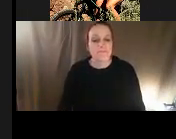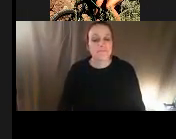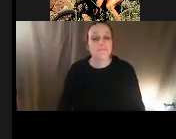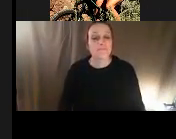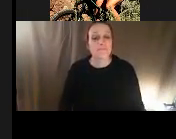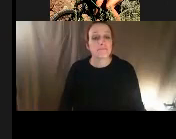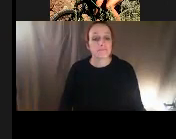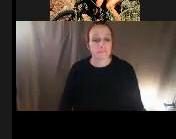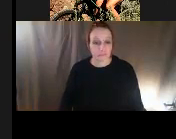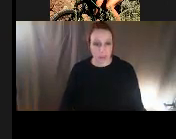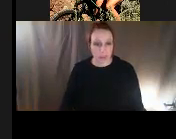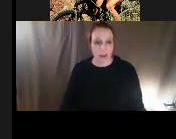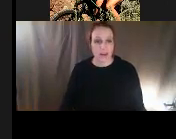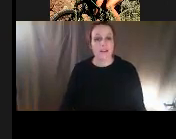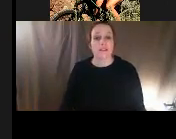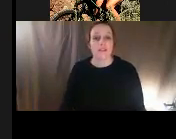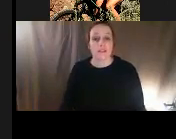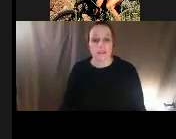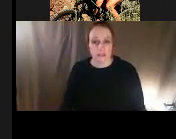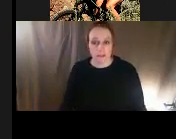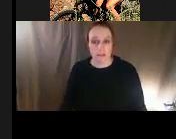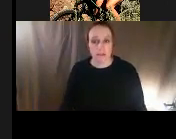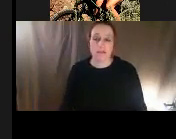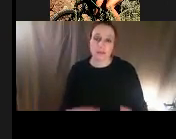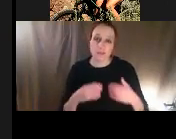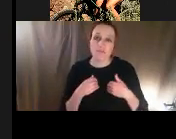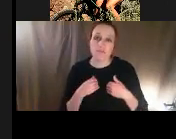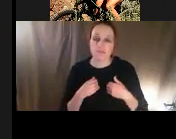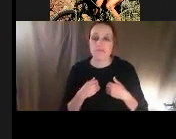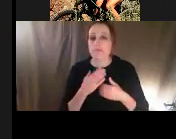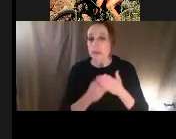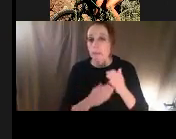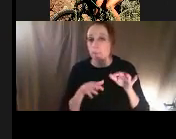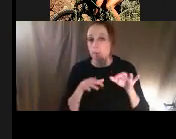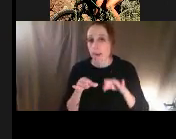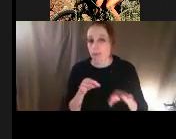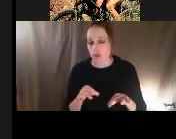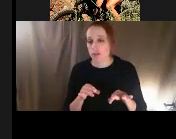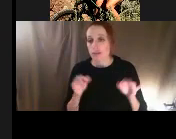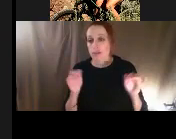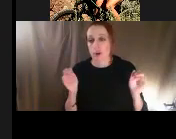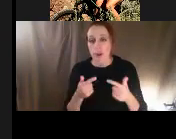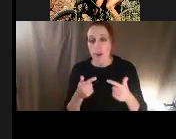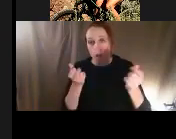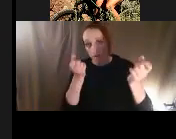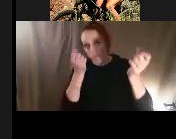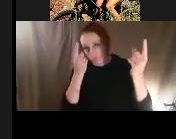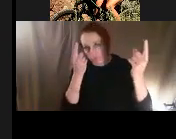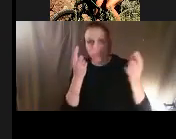that we're kind of all refreshed in terms of how we might be viewing this thing called culture and